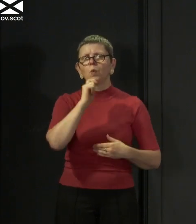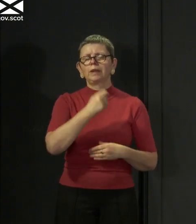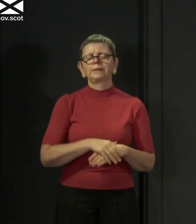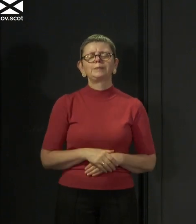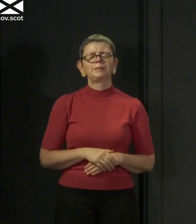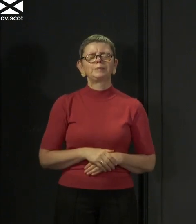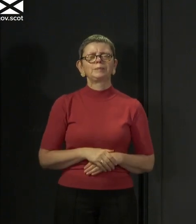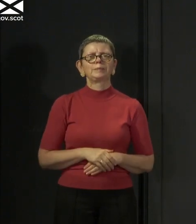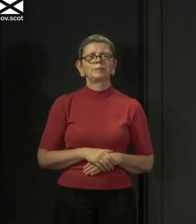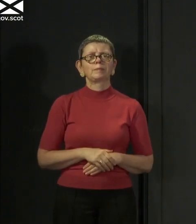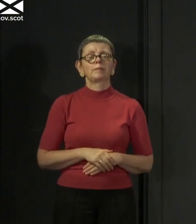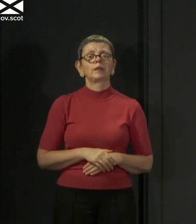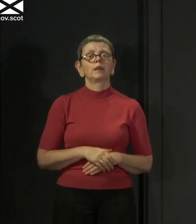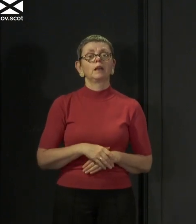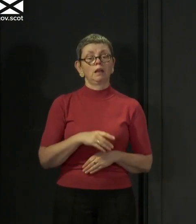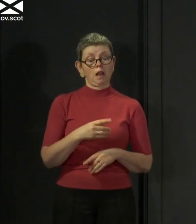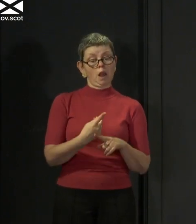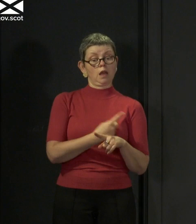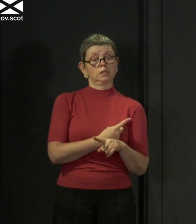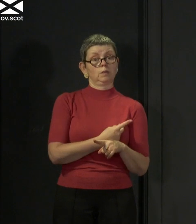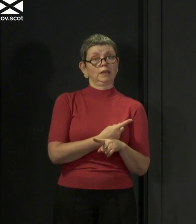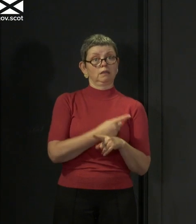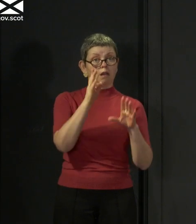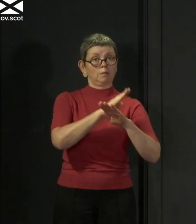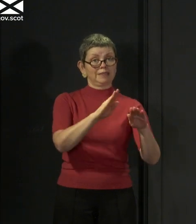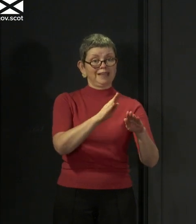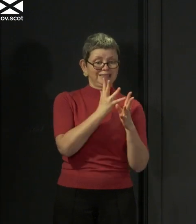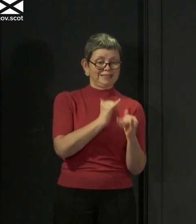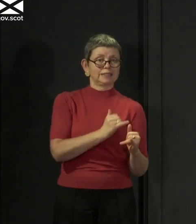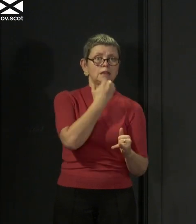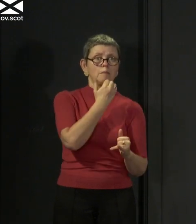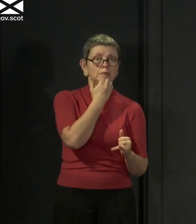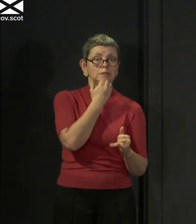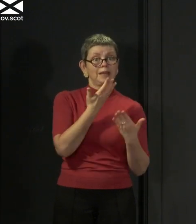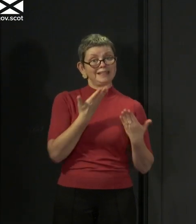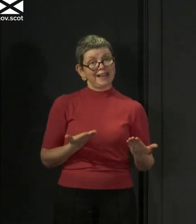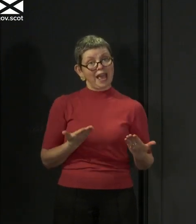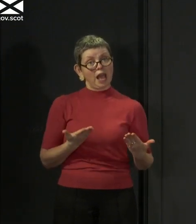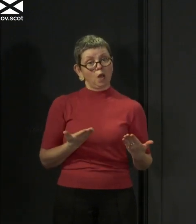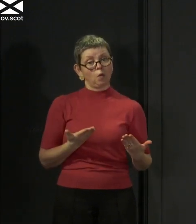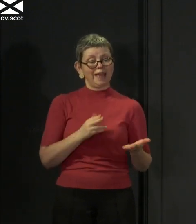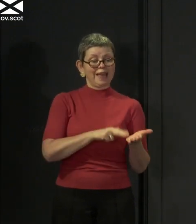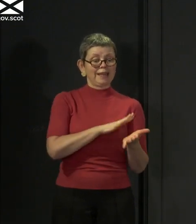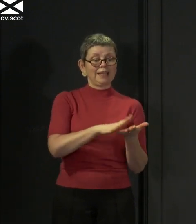Since I updated you - this time last week - testing capacity within our NHS has risen